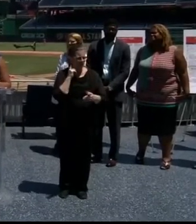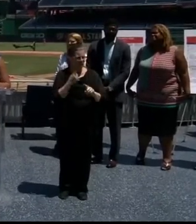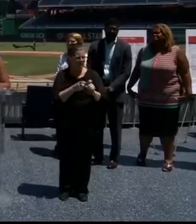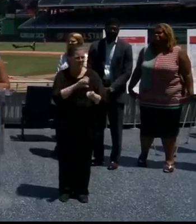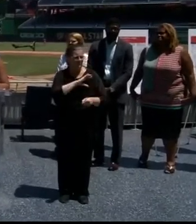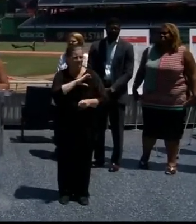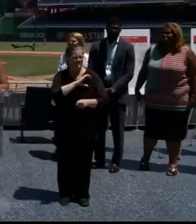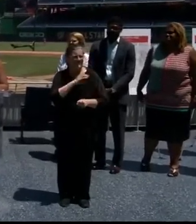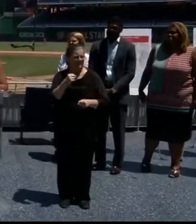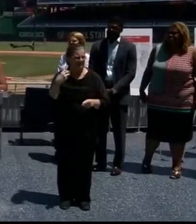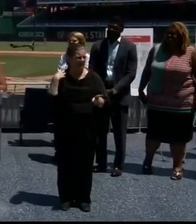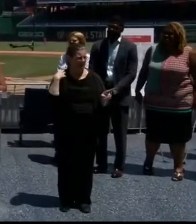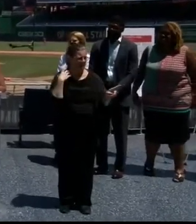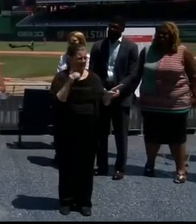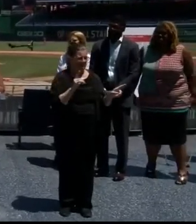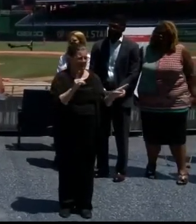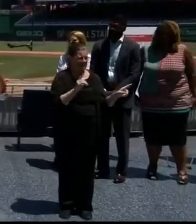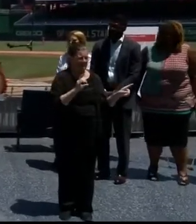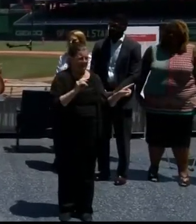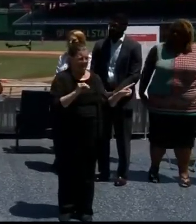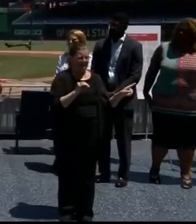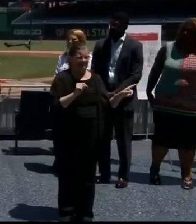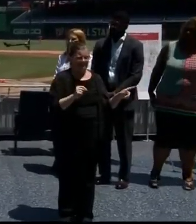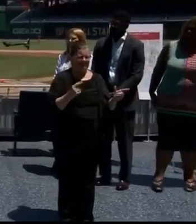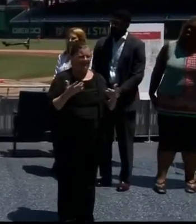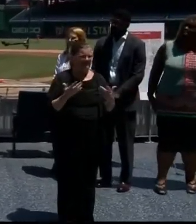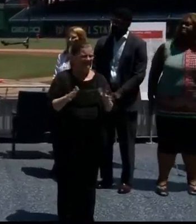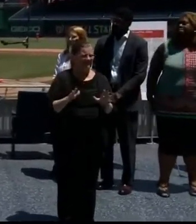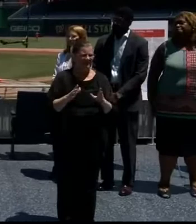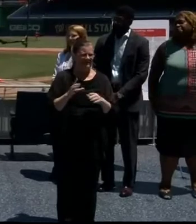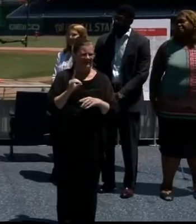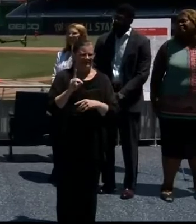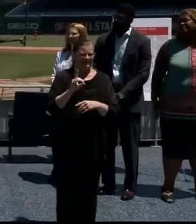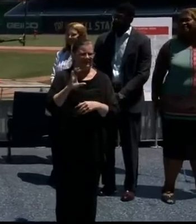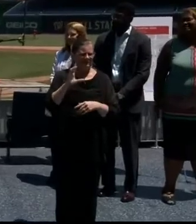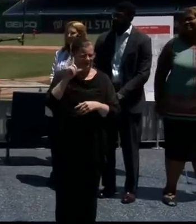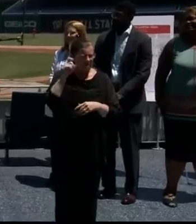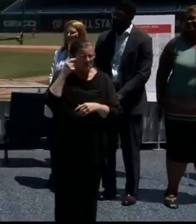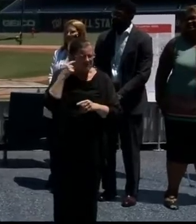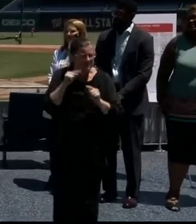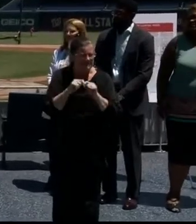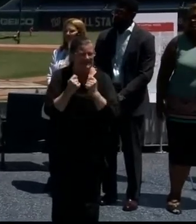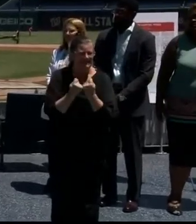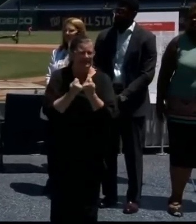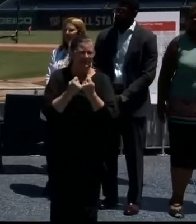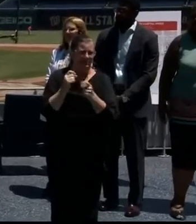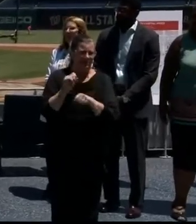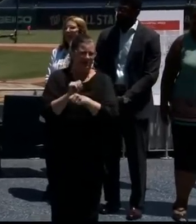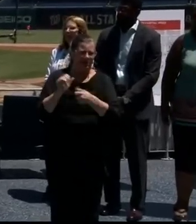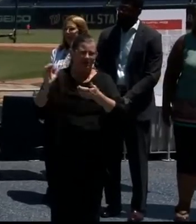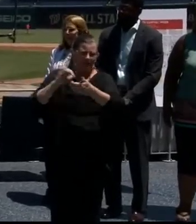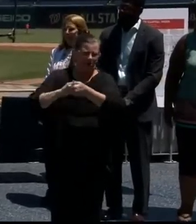DIRECTOR SO THIS IS THE D.C. GOVERNMENT TEAM WORKING HAND IN HAND WITH MLB IN OUR SPORTS